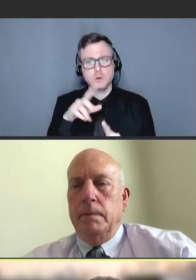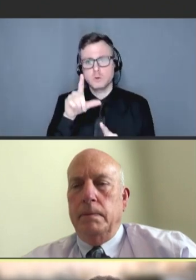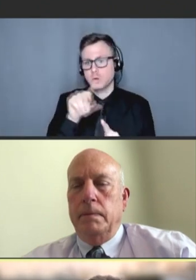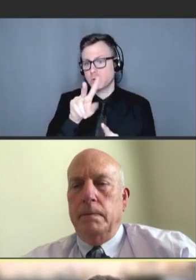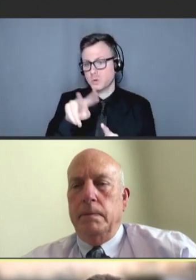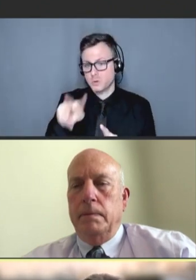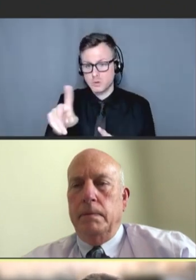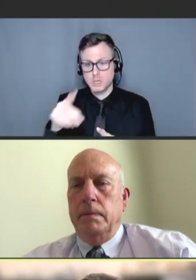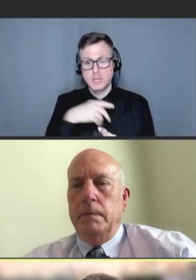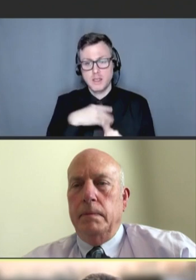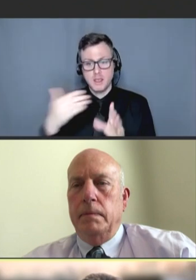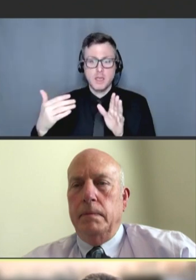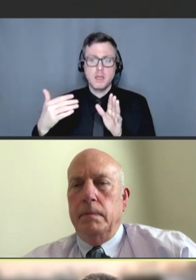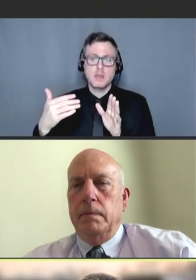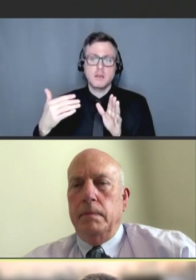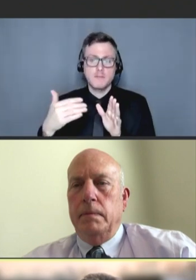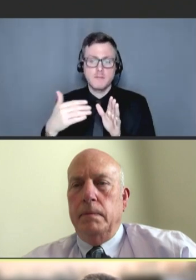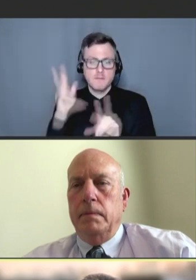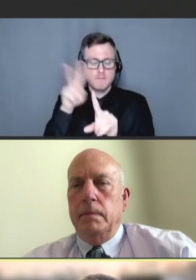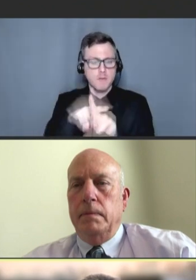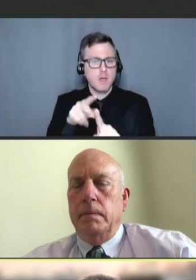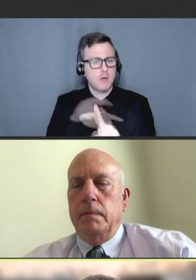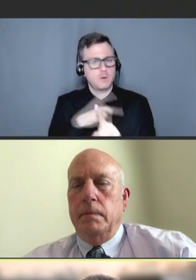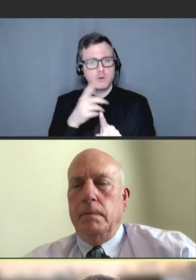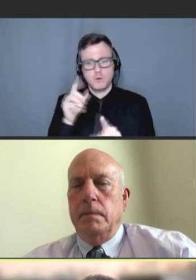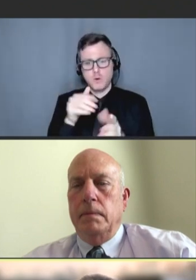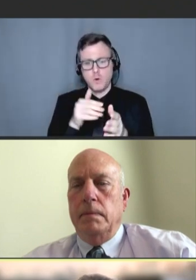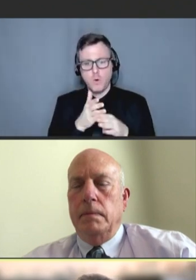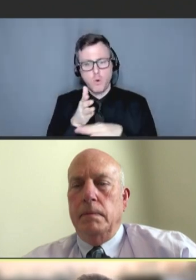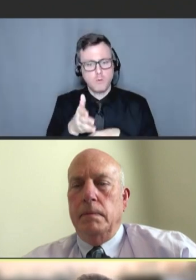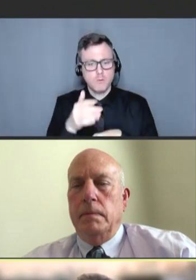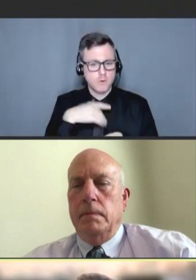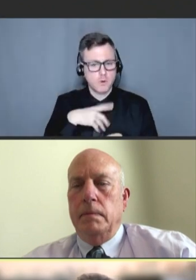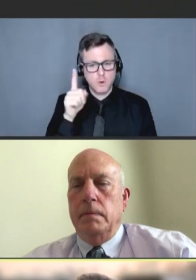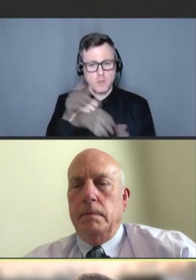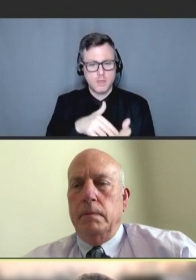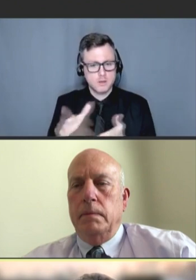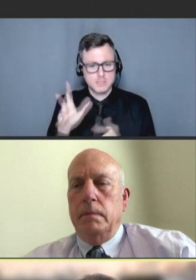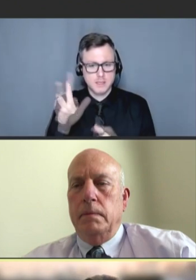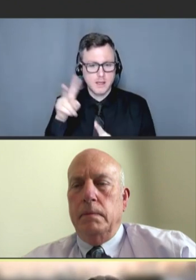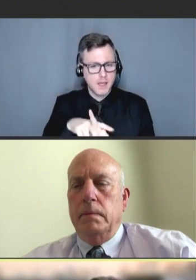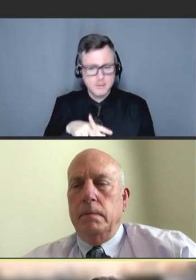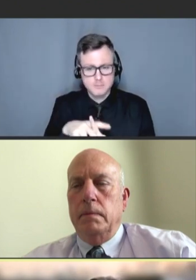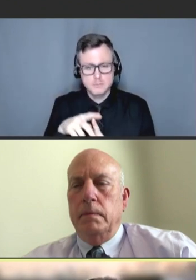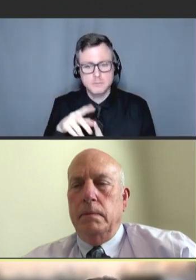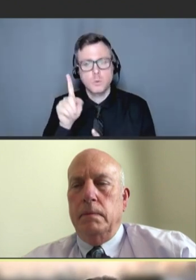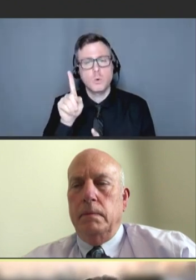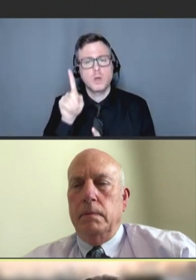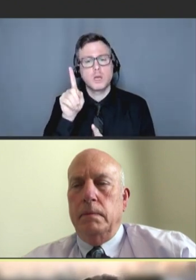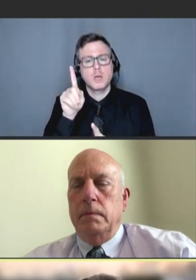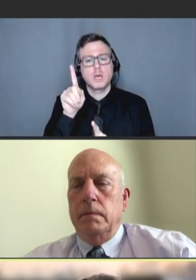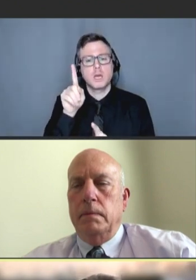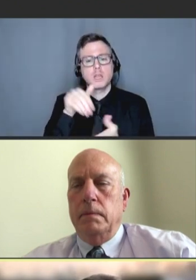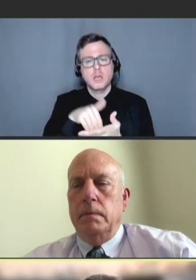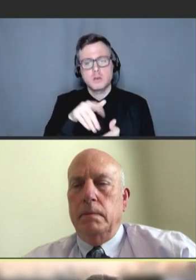filed over 1000 claims and nearly $196 million was awarded to petitioners and that was not